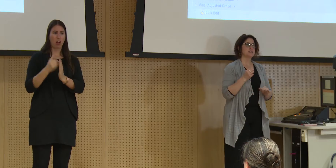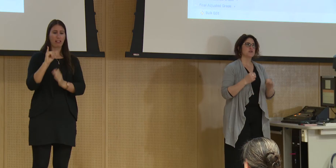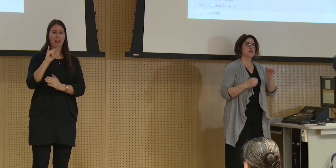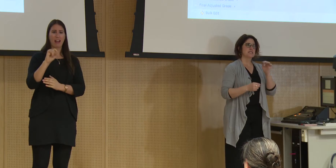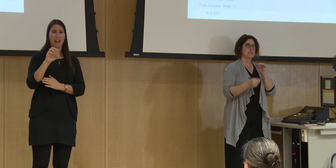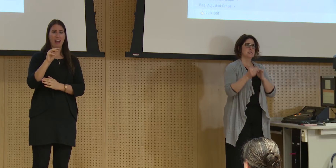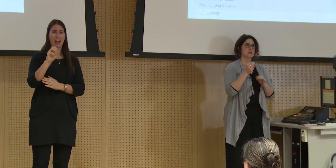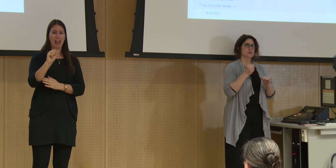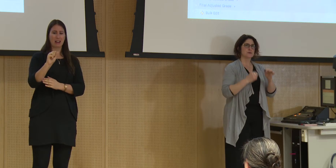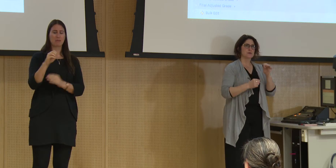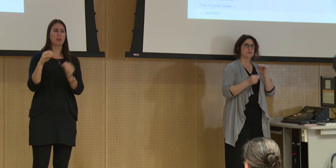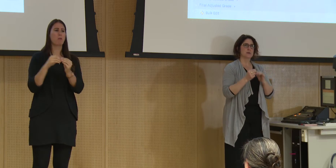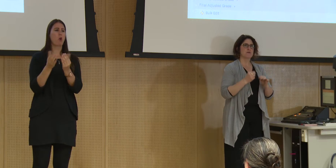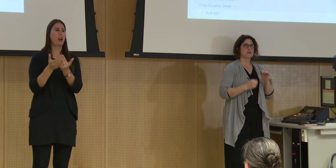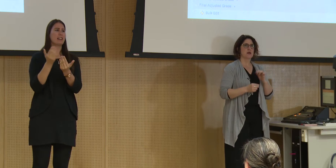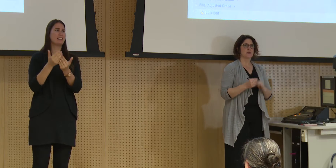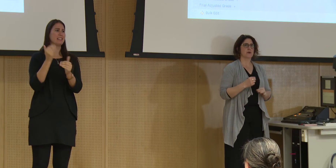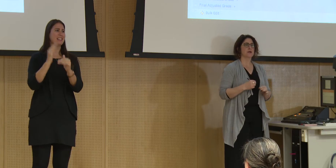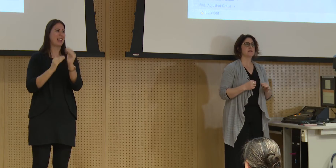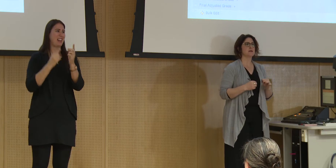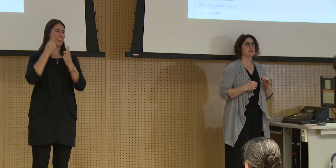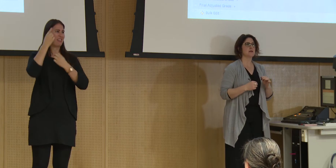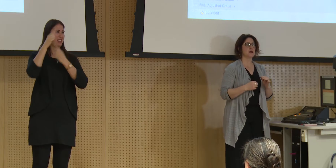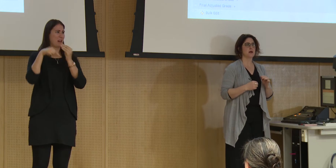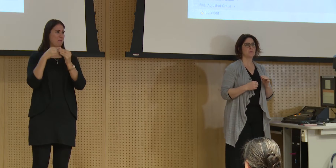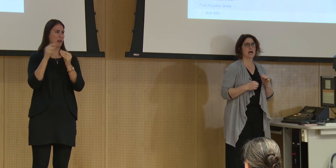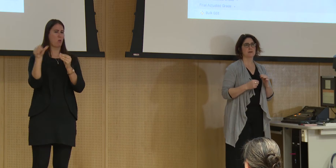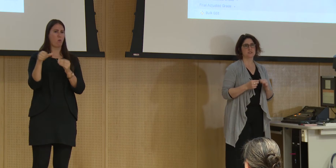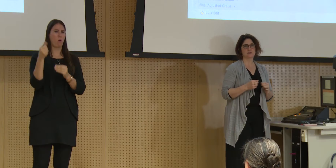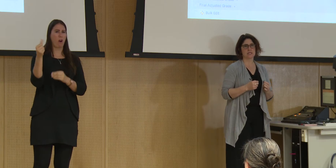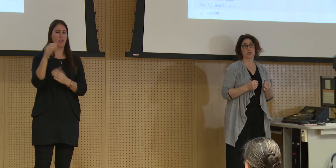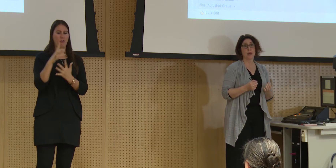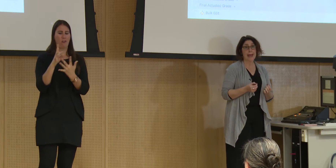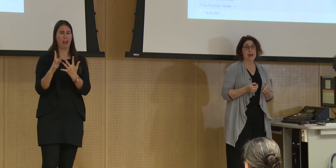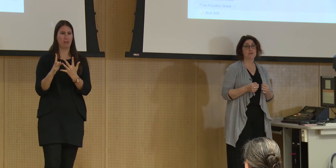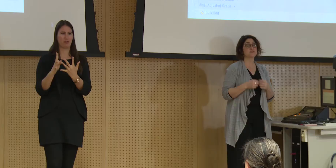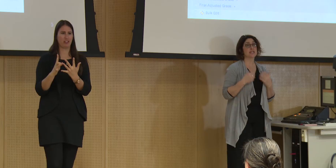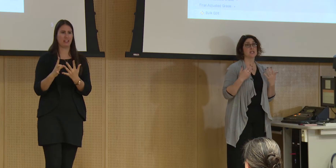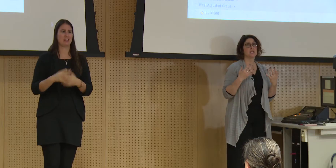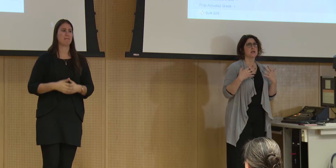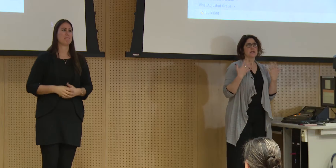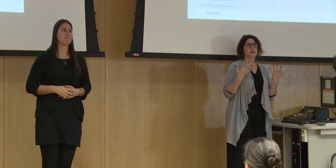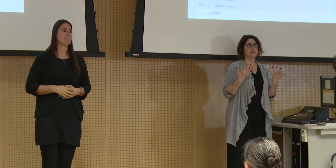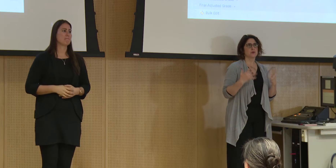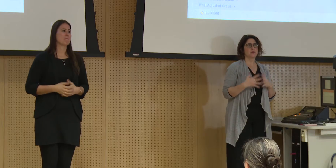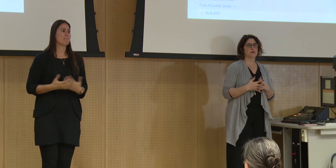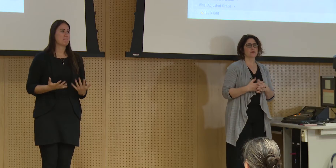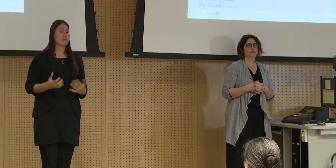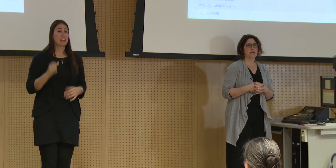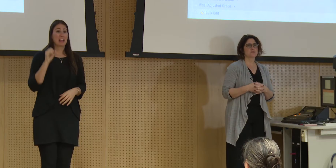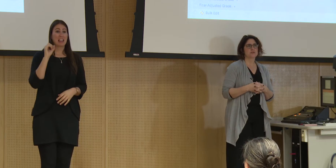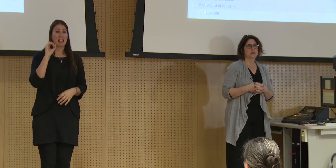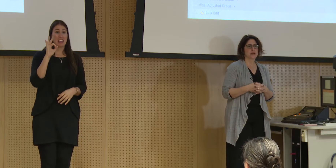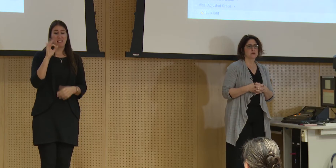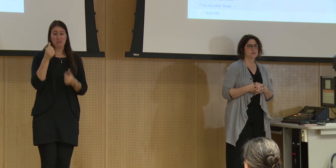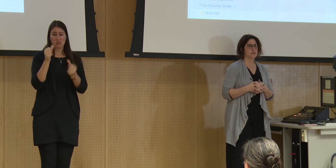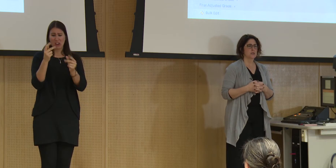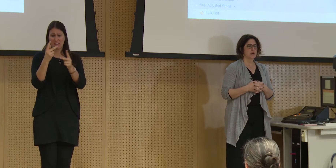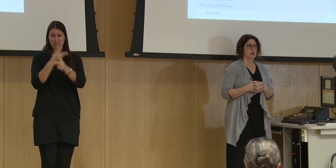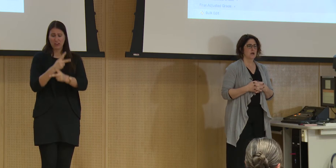than to think through some of the other options that you have, if, say, you know, you're trying to figure out,